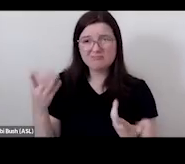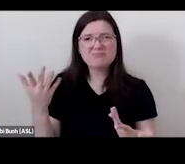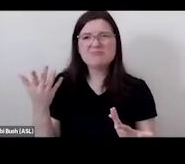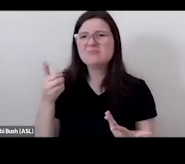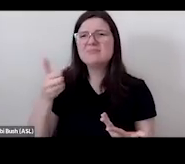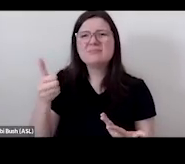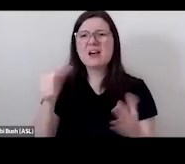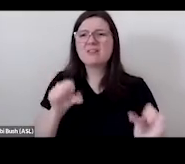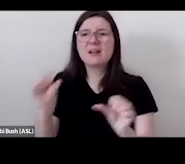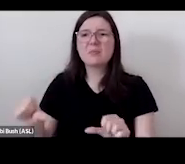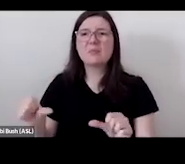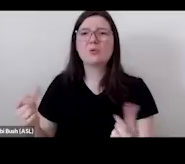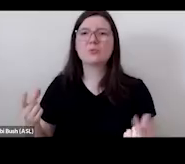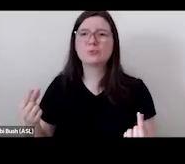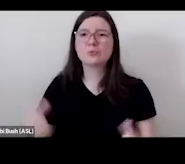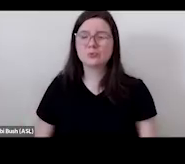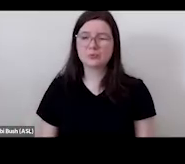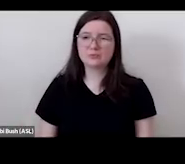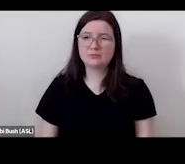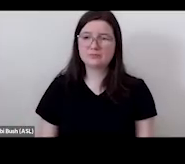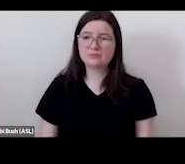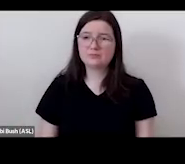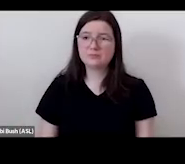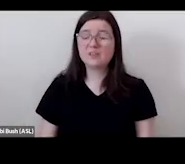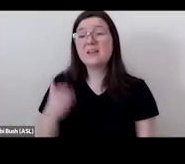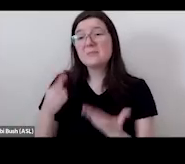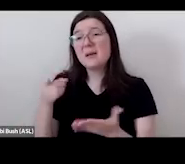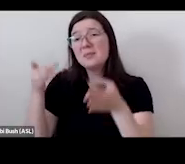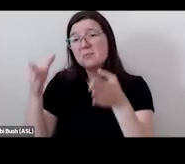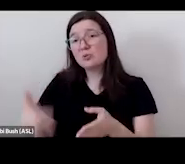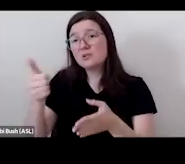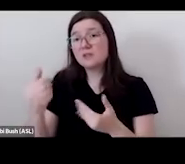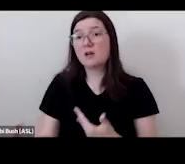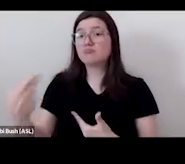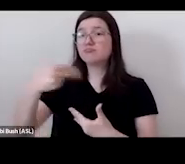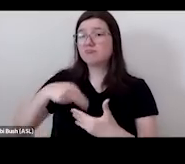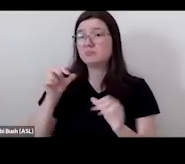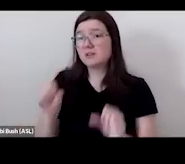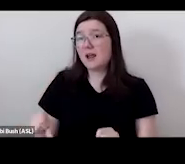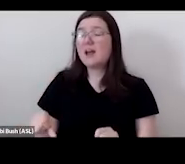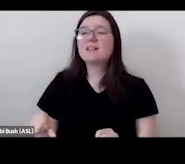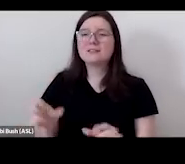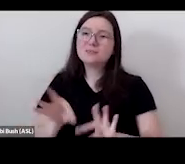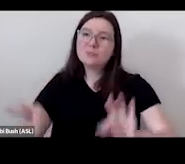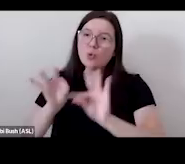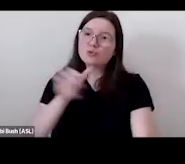So what I love to give the autonomy back to the individual, this is gonna let them feel like they have the most control